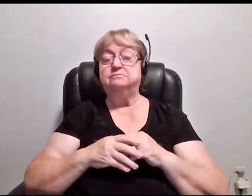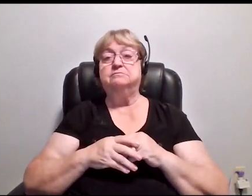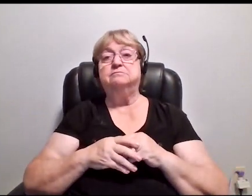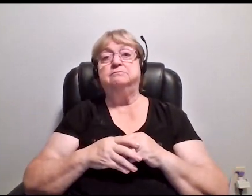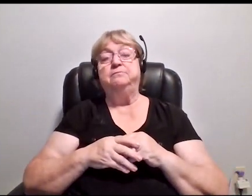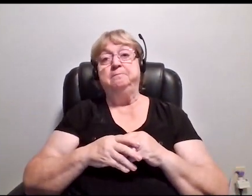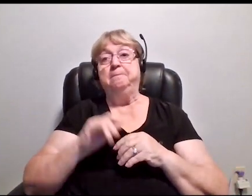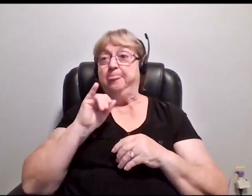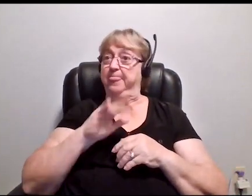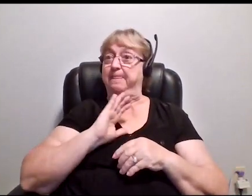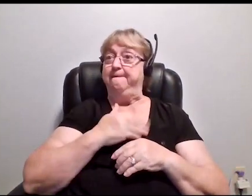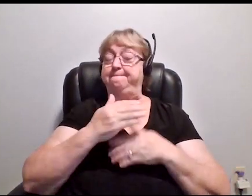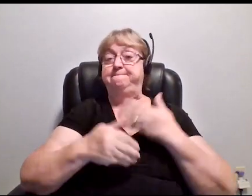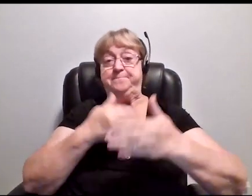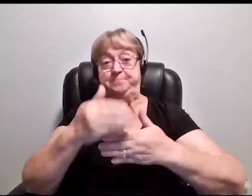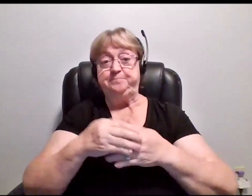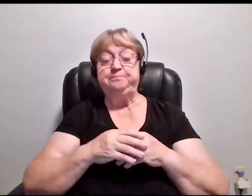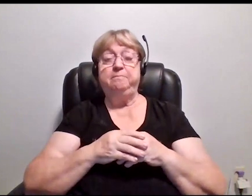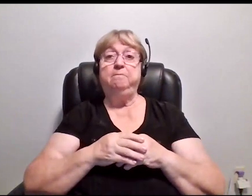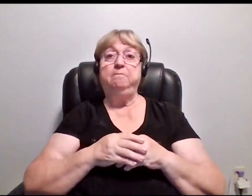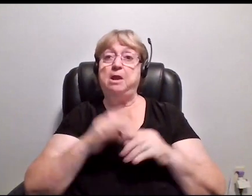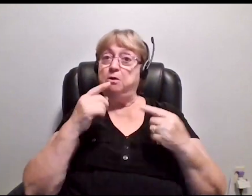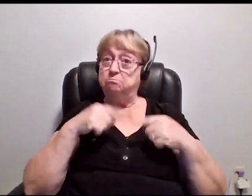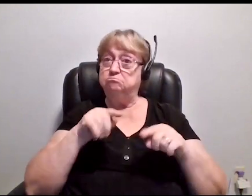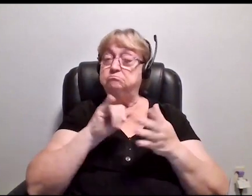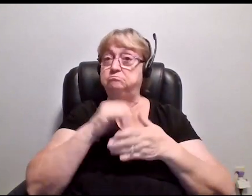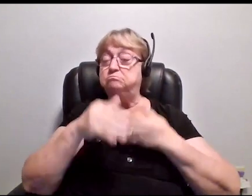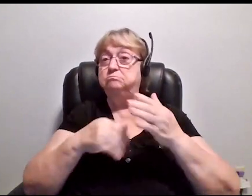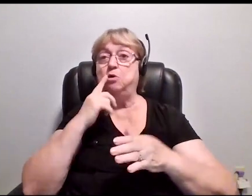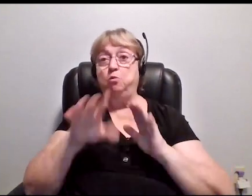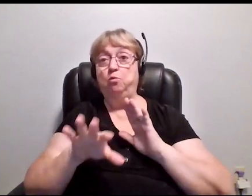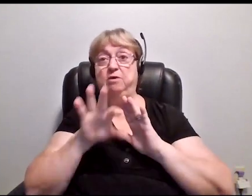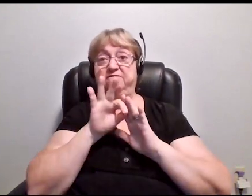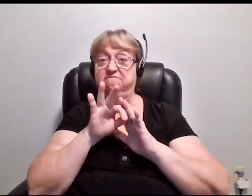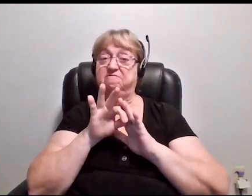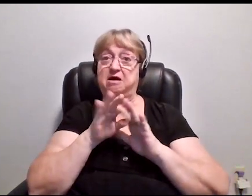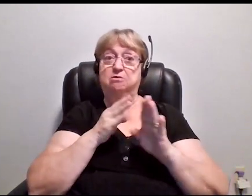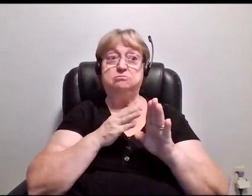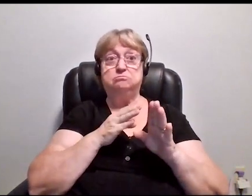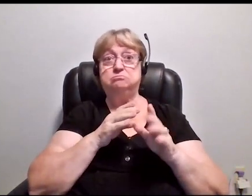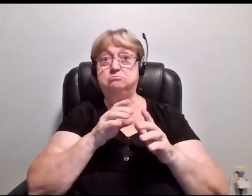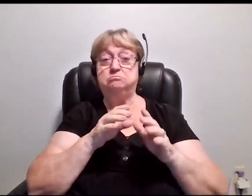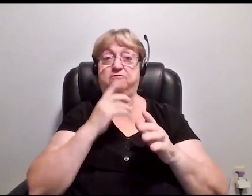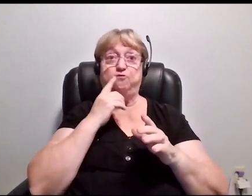That's our process and through that process, we found major findings for both practitioners as well as researchers.